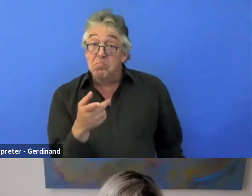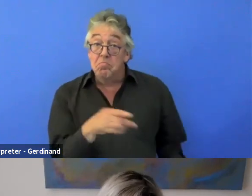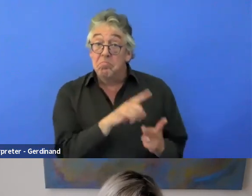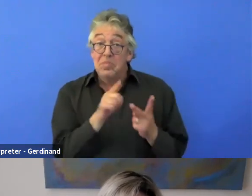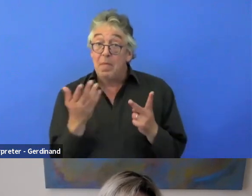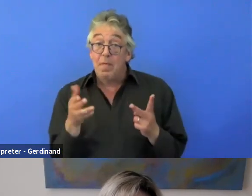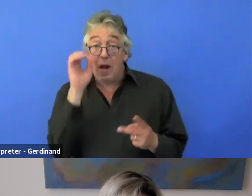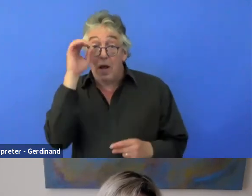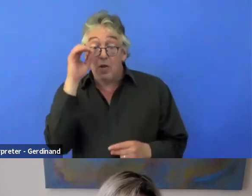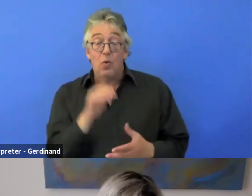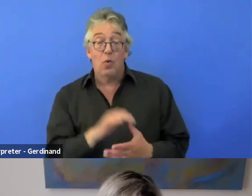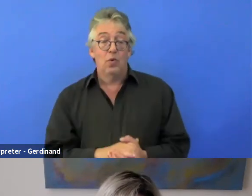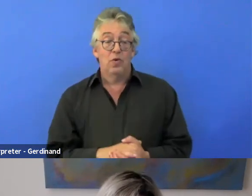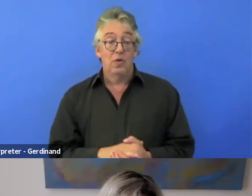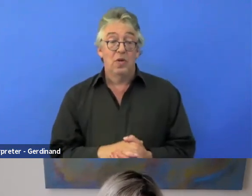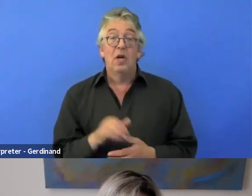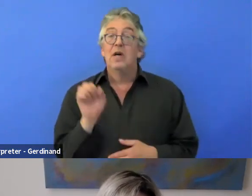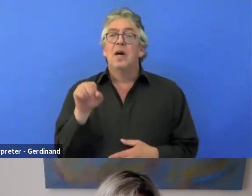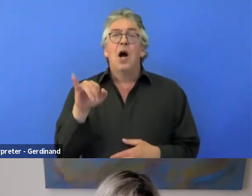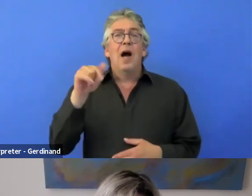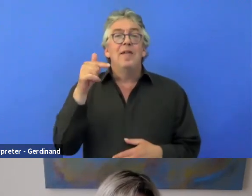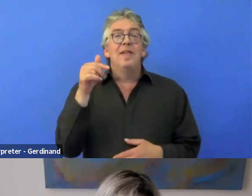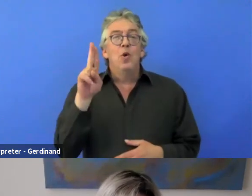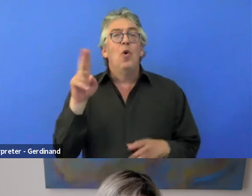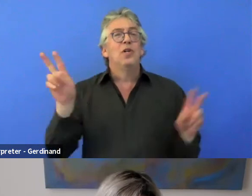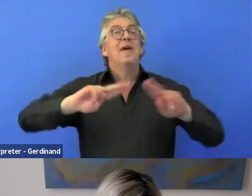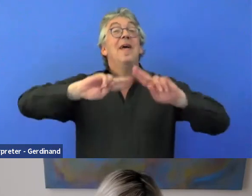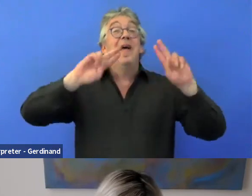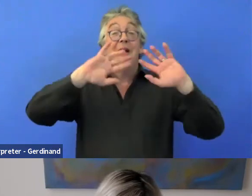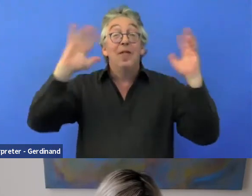Yes, ITU is the body dealing with the telecommunications.